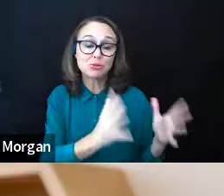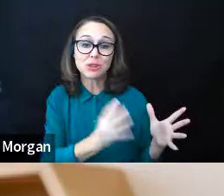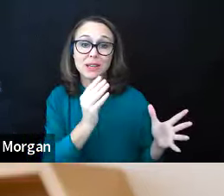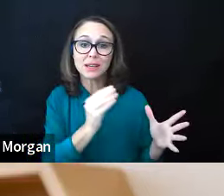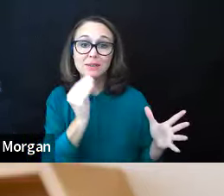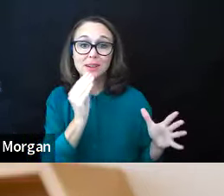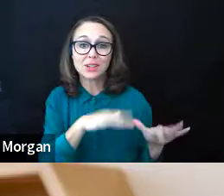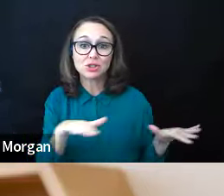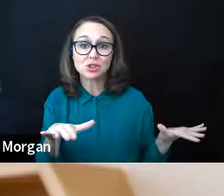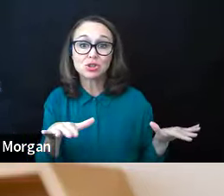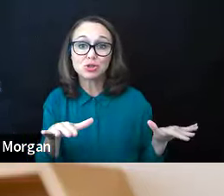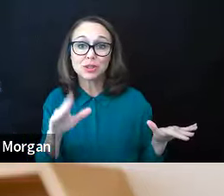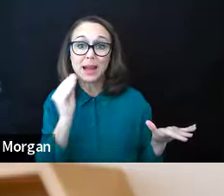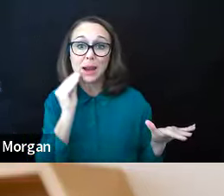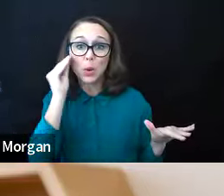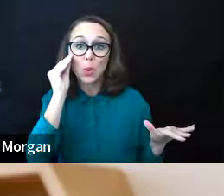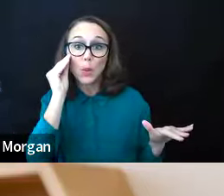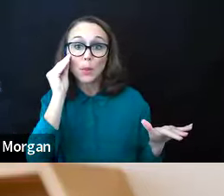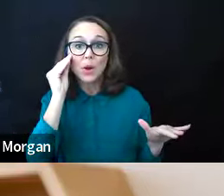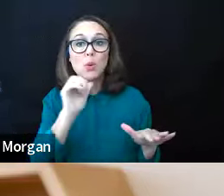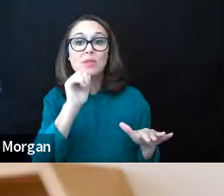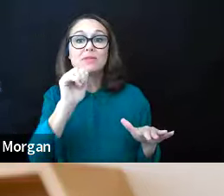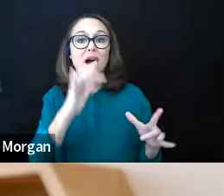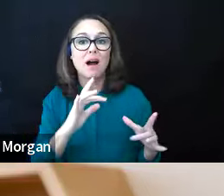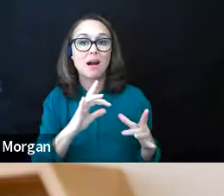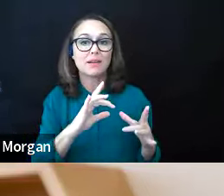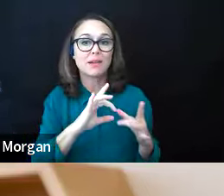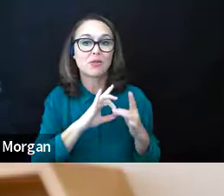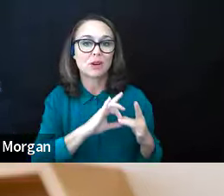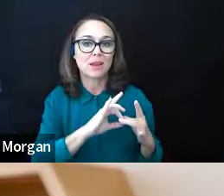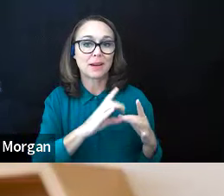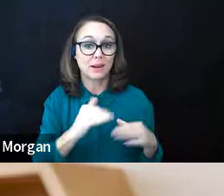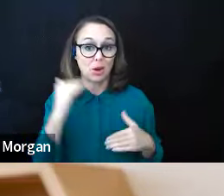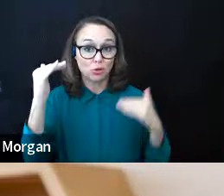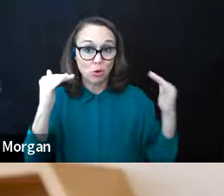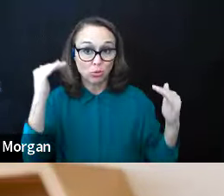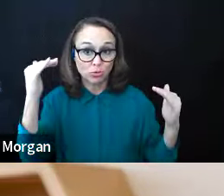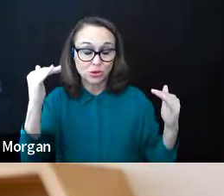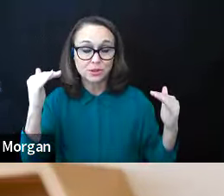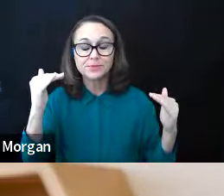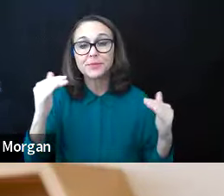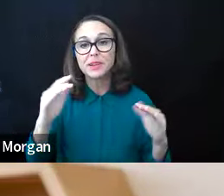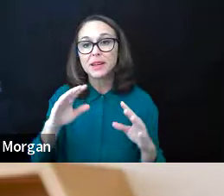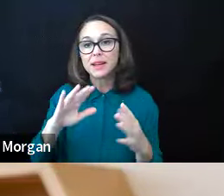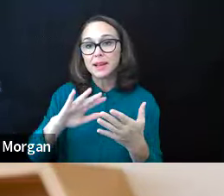unrelated adults. Preschool enrichment with family engagement programs, provide high quality, early